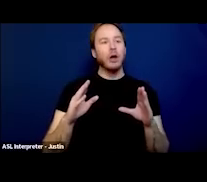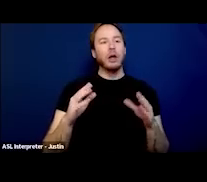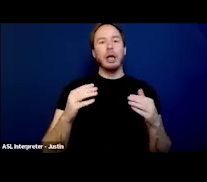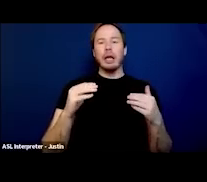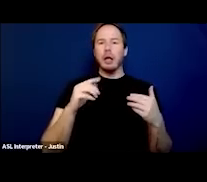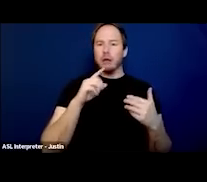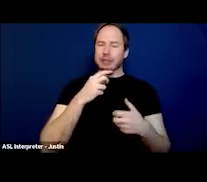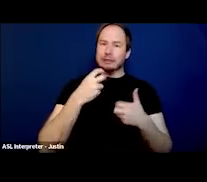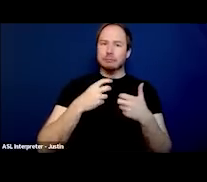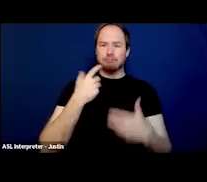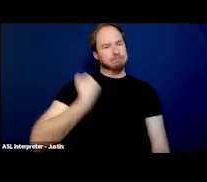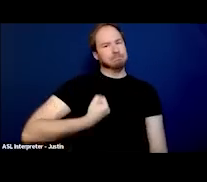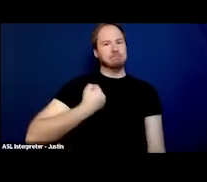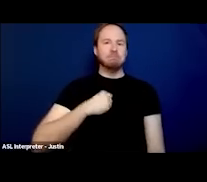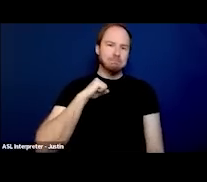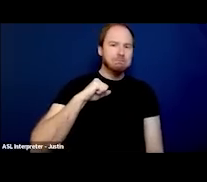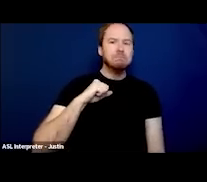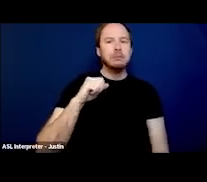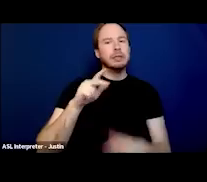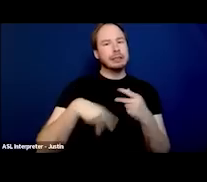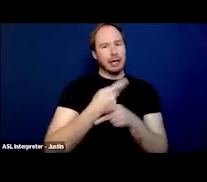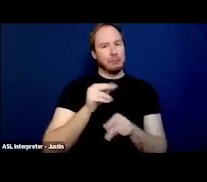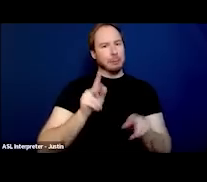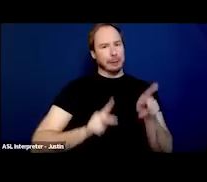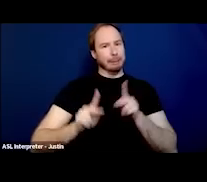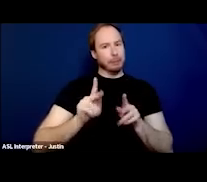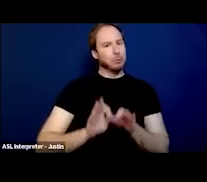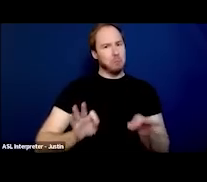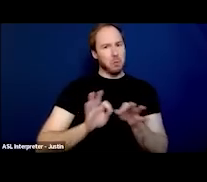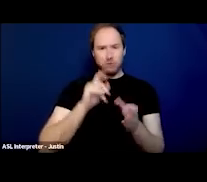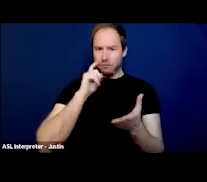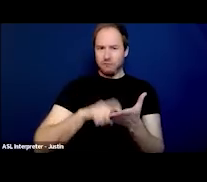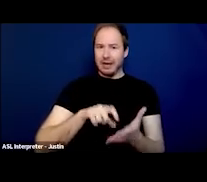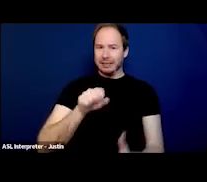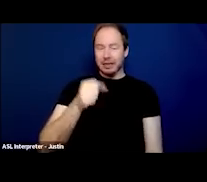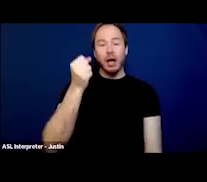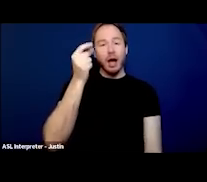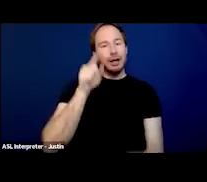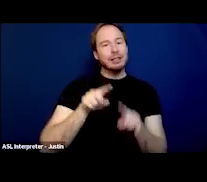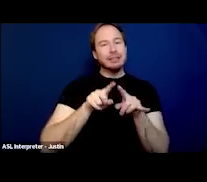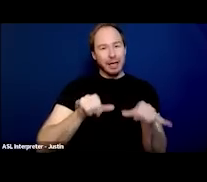I think that's really important to underscore. But this population also experiences vulnerabilities